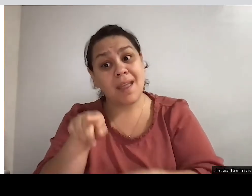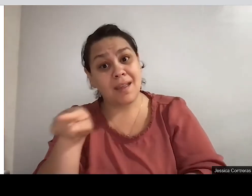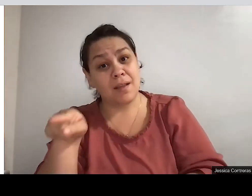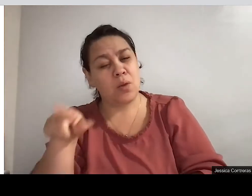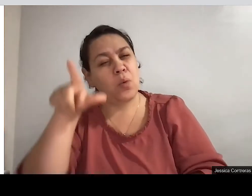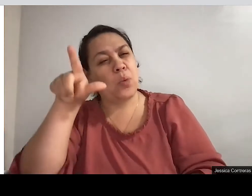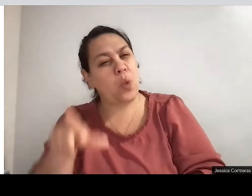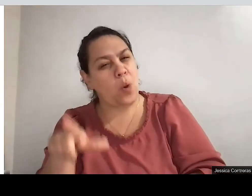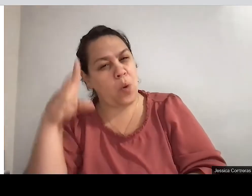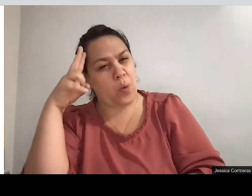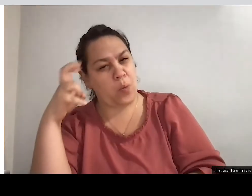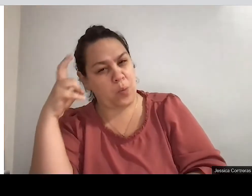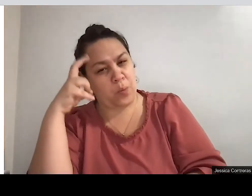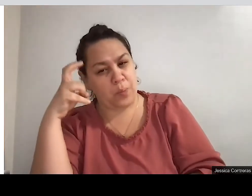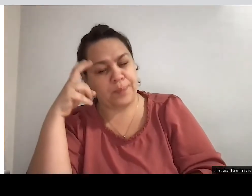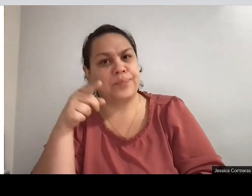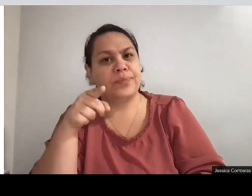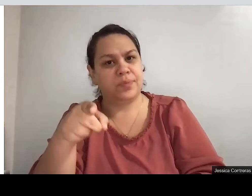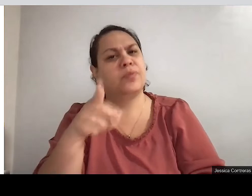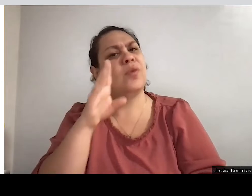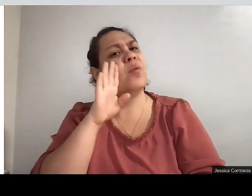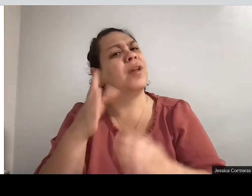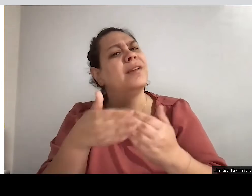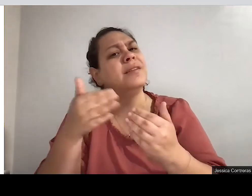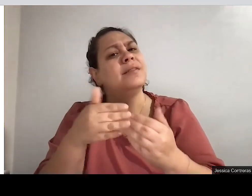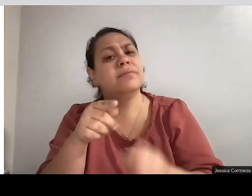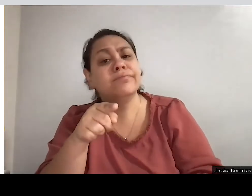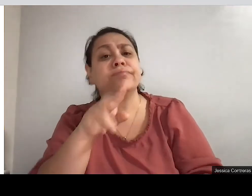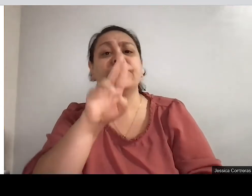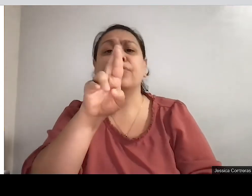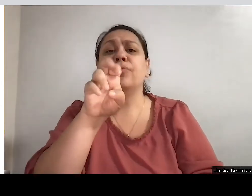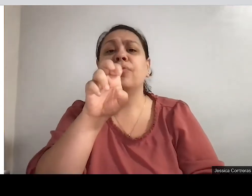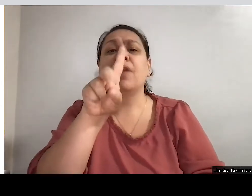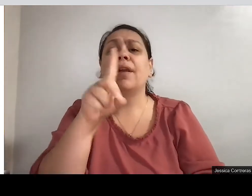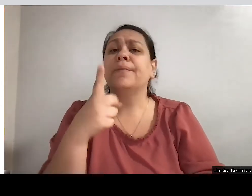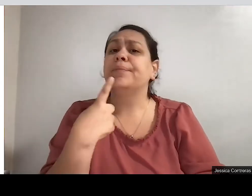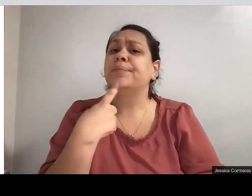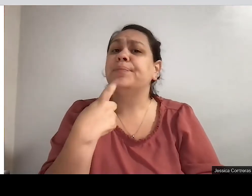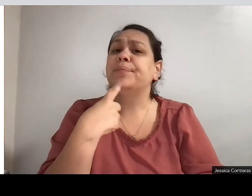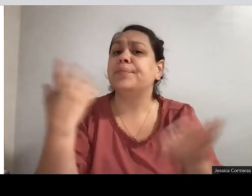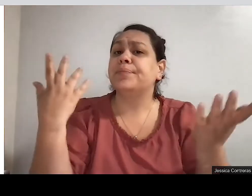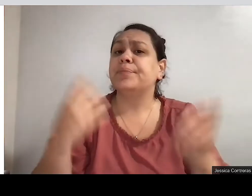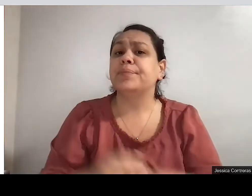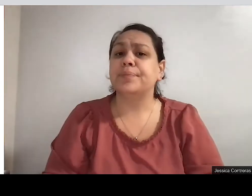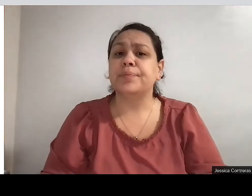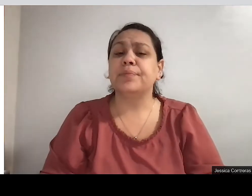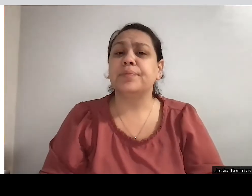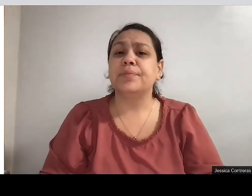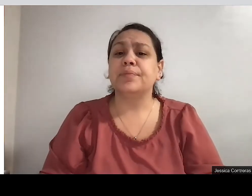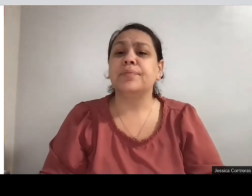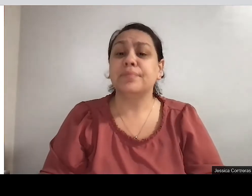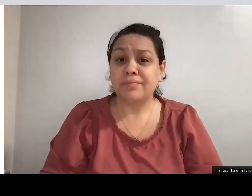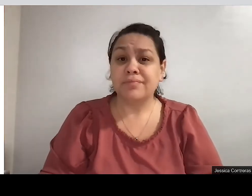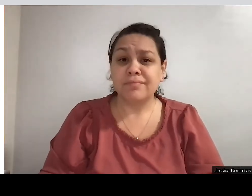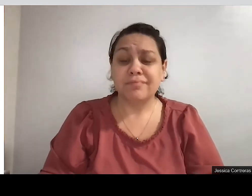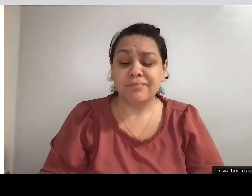People with a weak Stroop effect have low automatic lexical retrieval, so they can quickly and easily respond that the color is red.